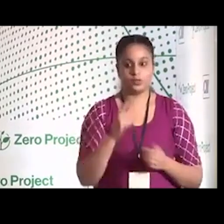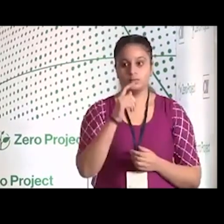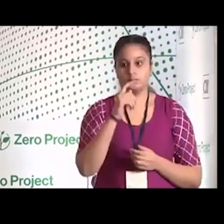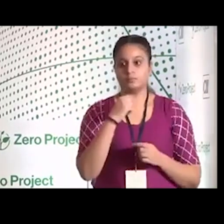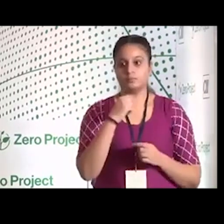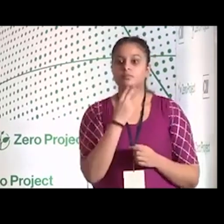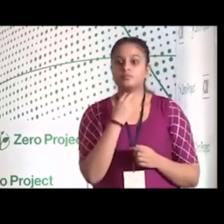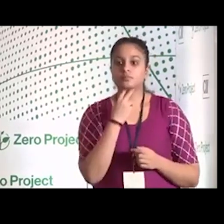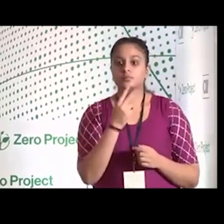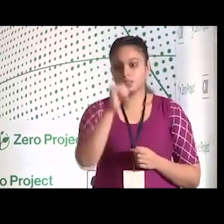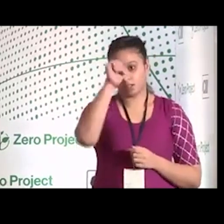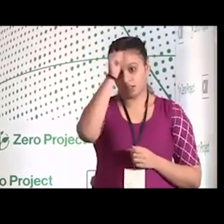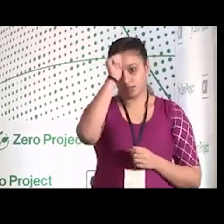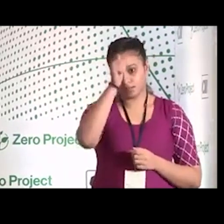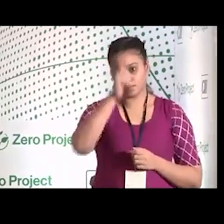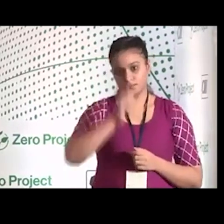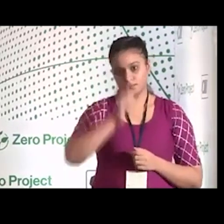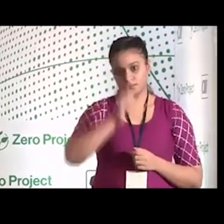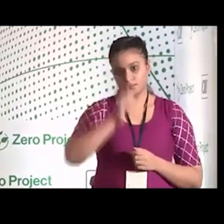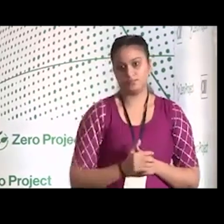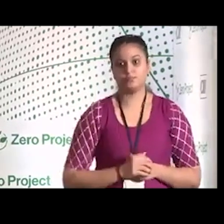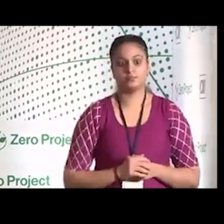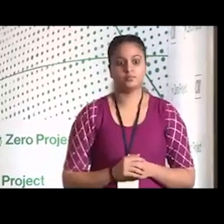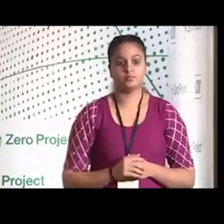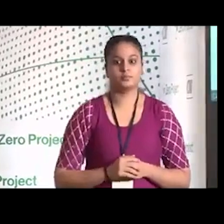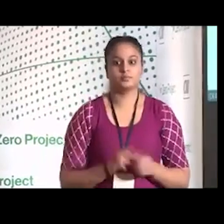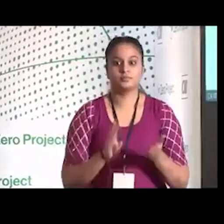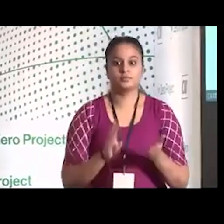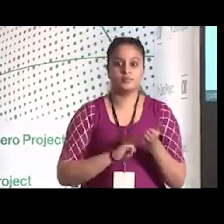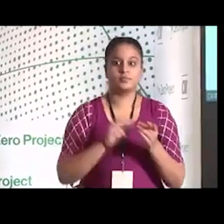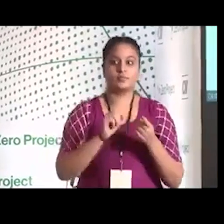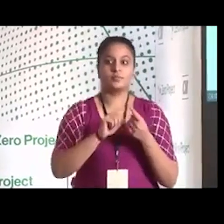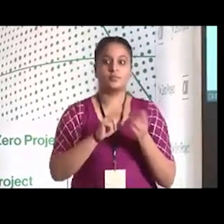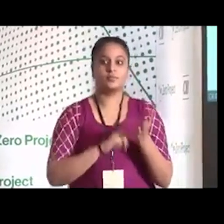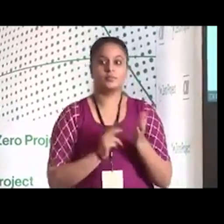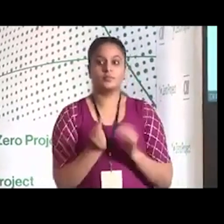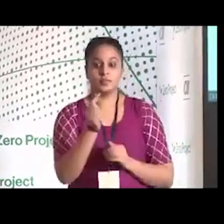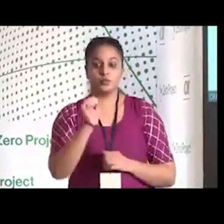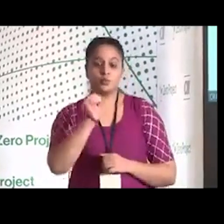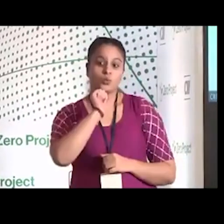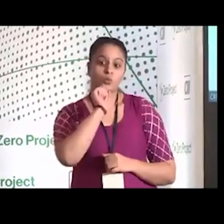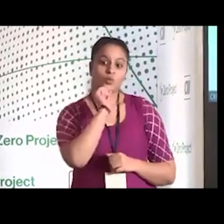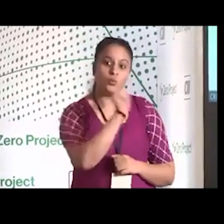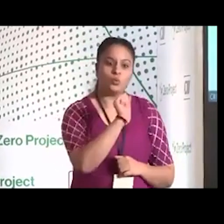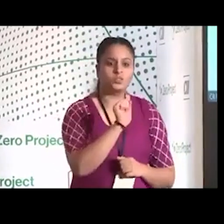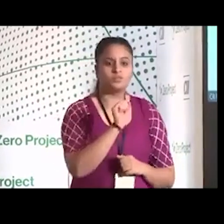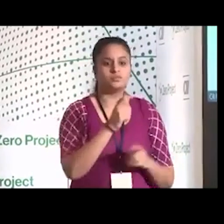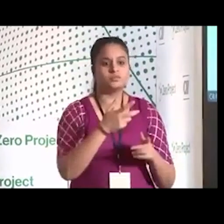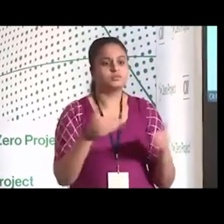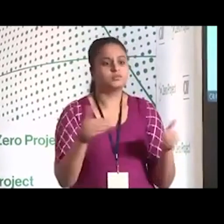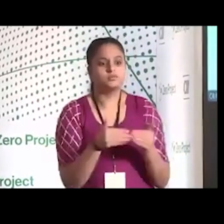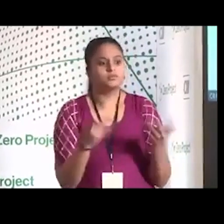So I'll speak in Hindi and translate Mino anybody in math to Raza?